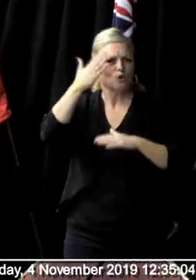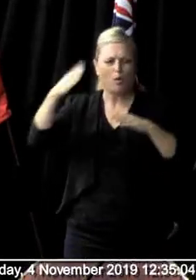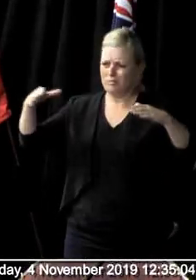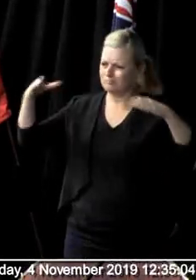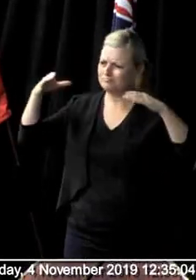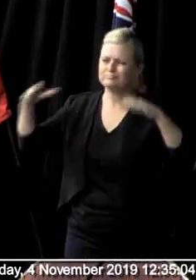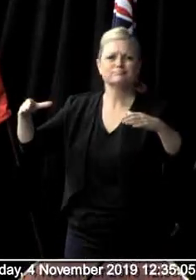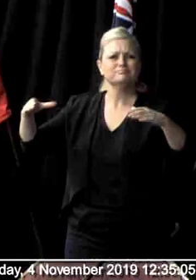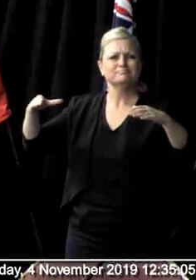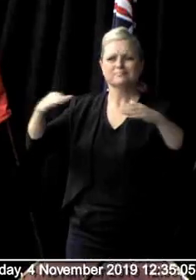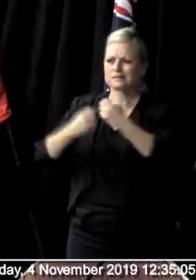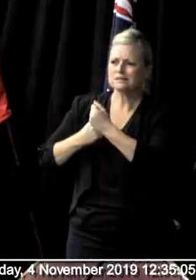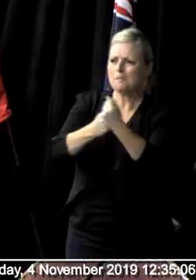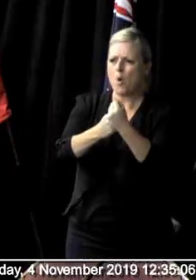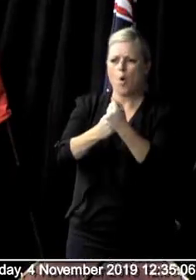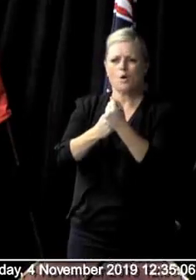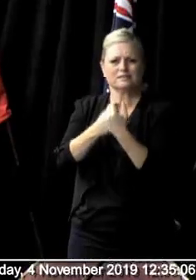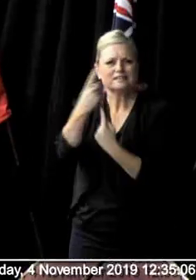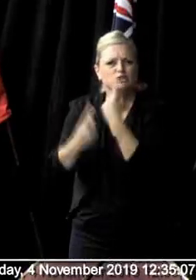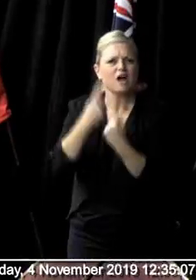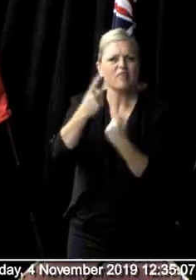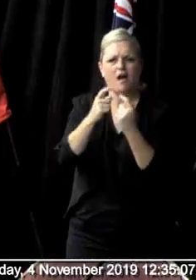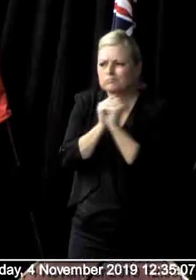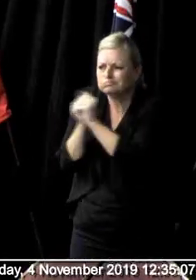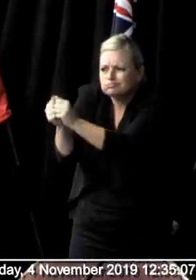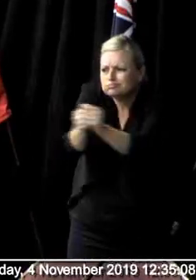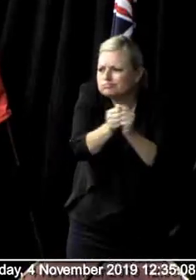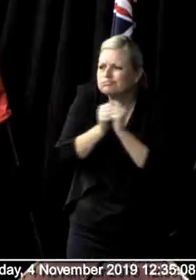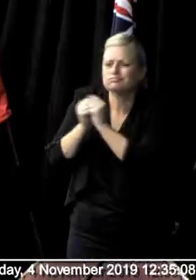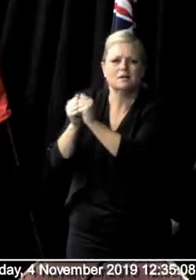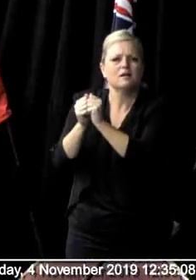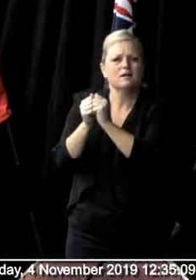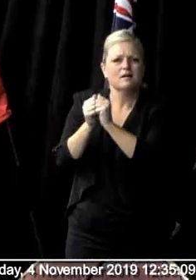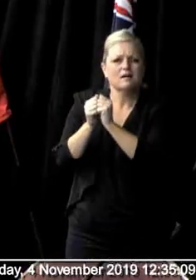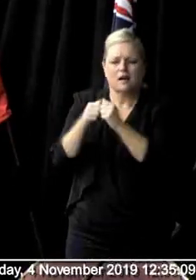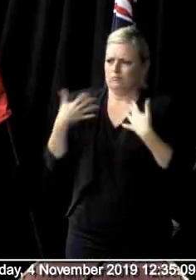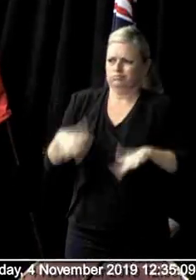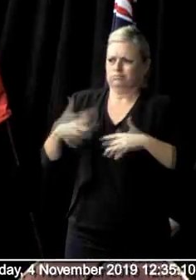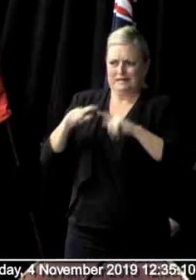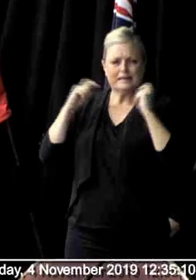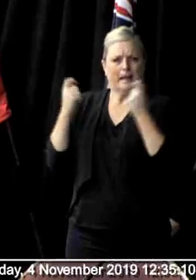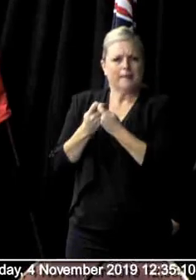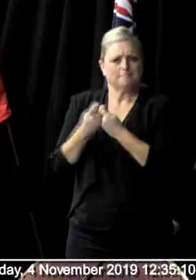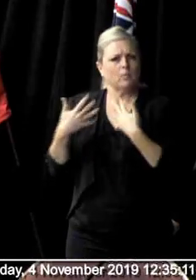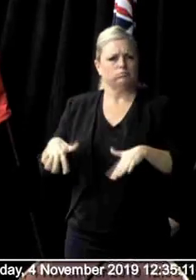had each other’s back and were a team. Okay.